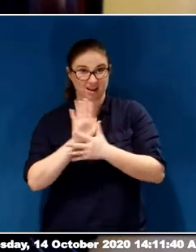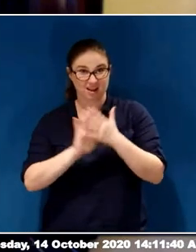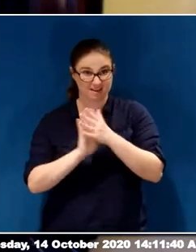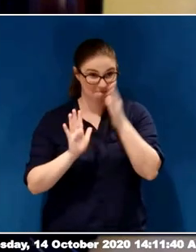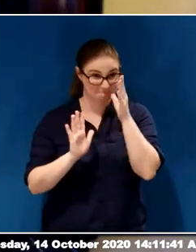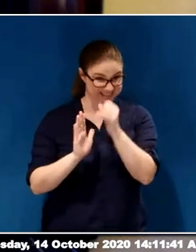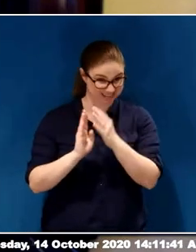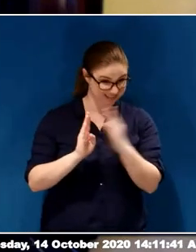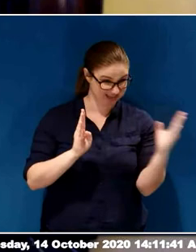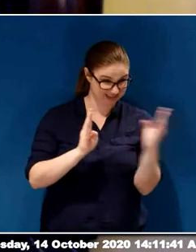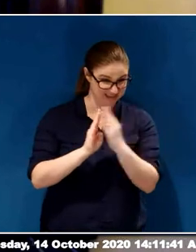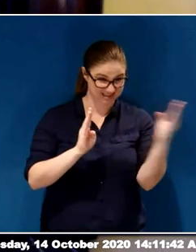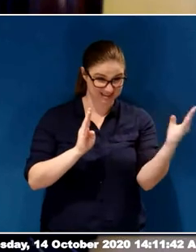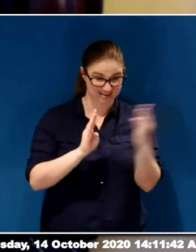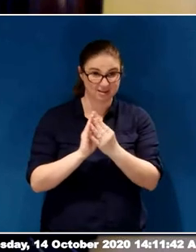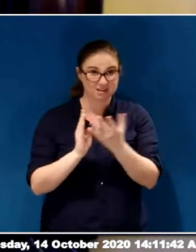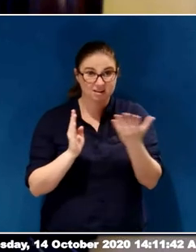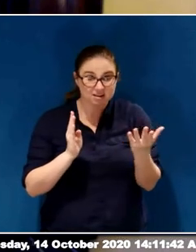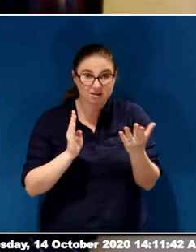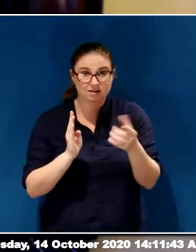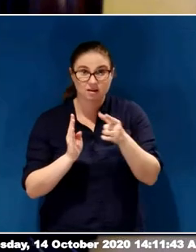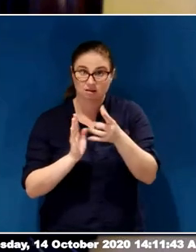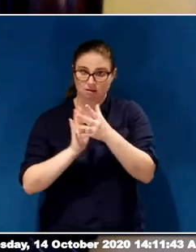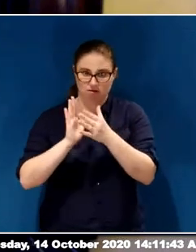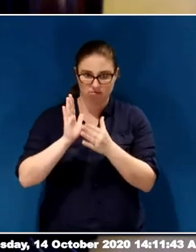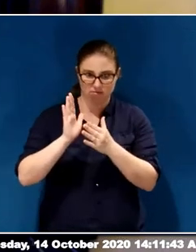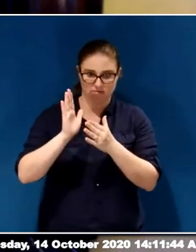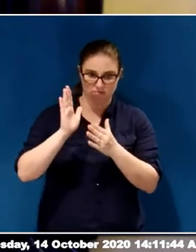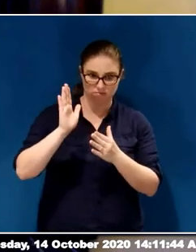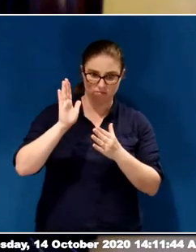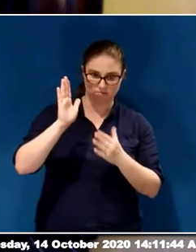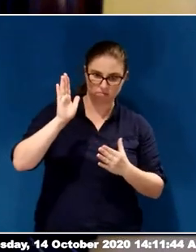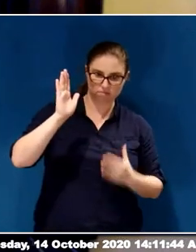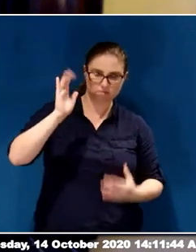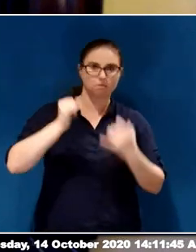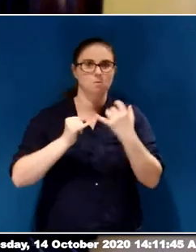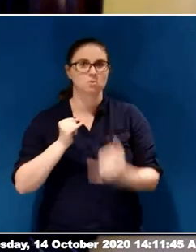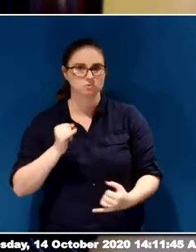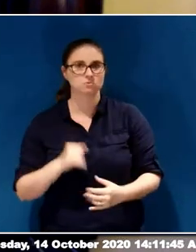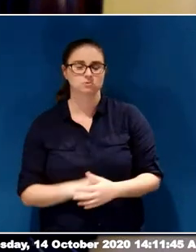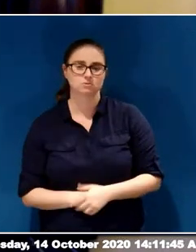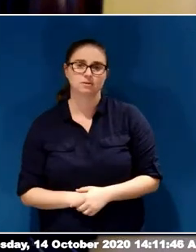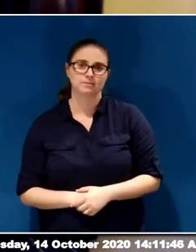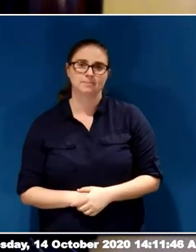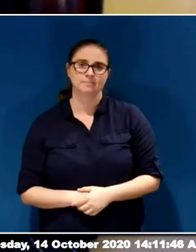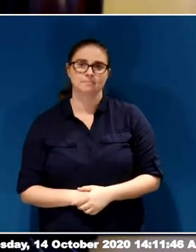Some research conducted by Australian scholars, Professor Pamela Snow and